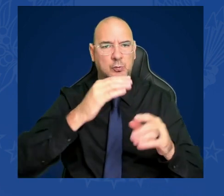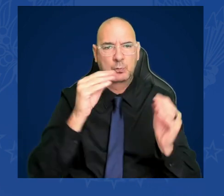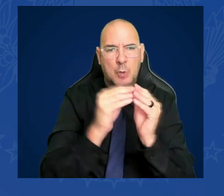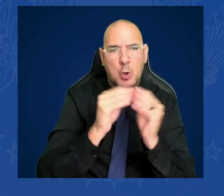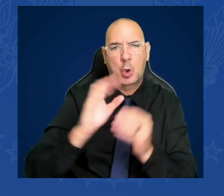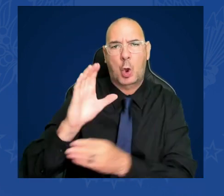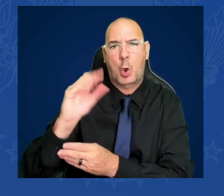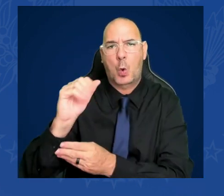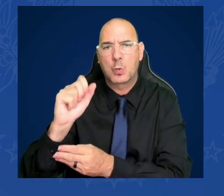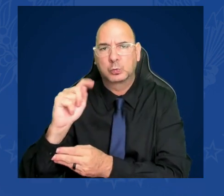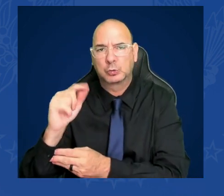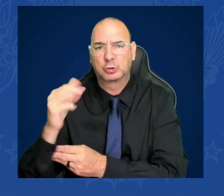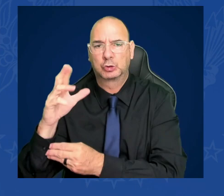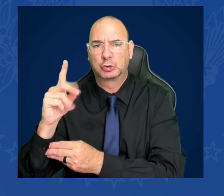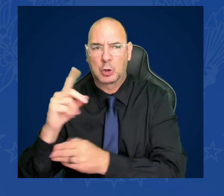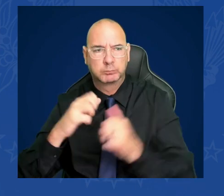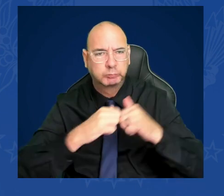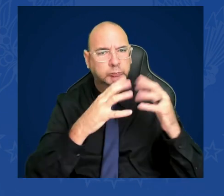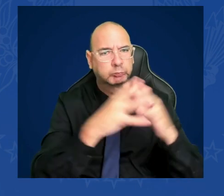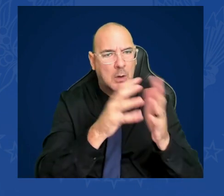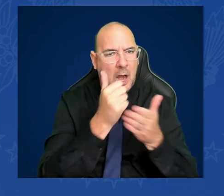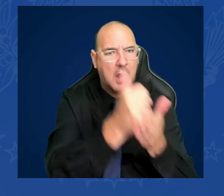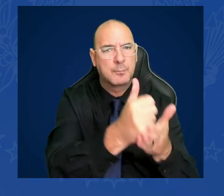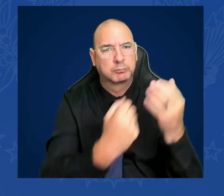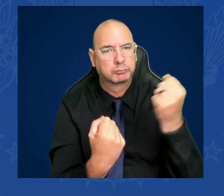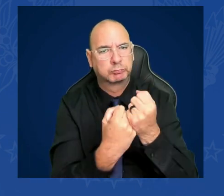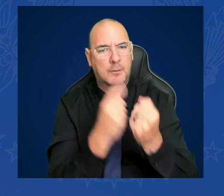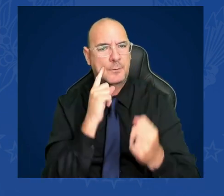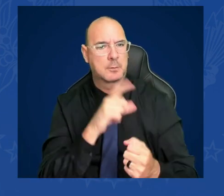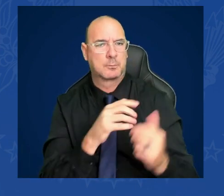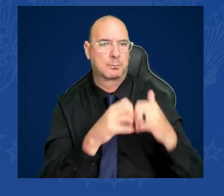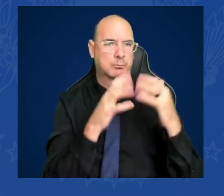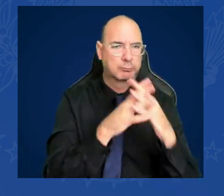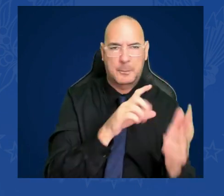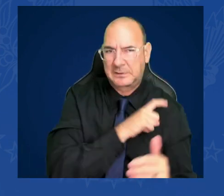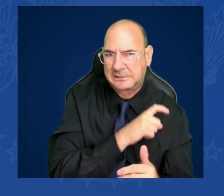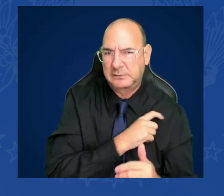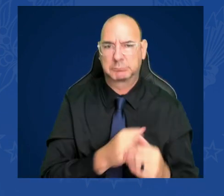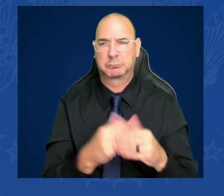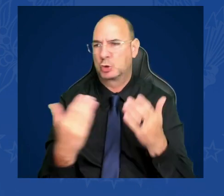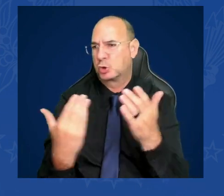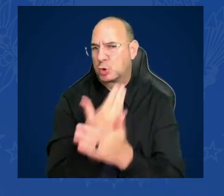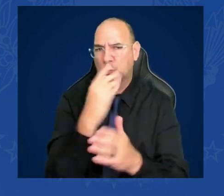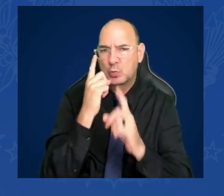and that we are launching new initiatives to crack down on illegal, unreported,